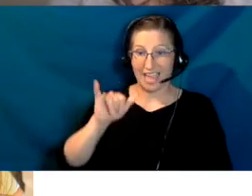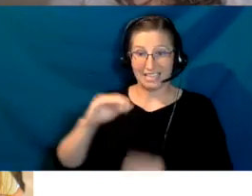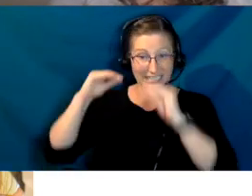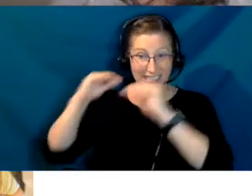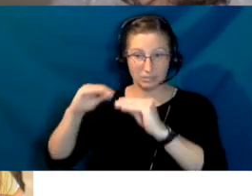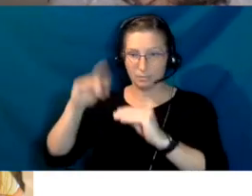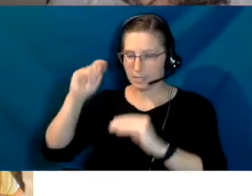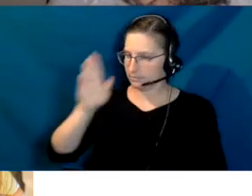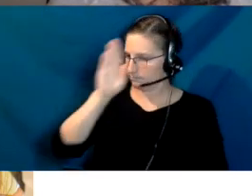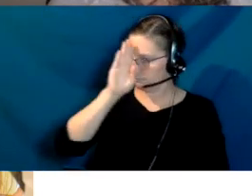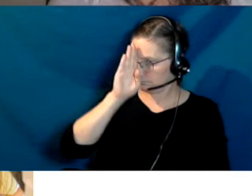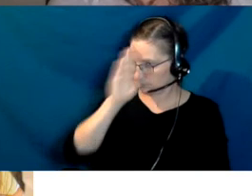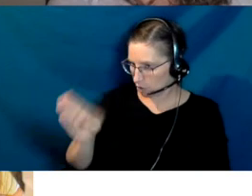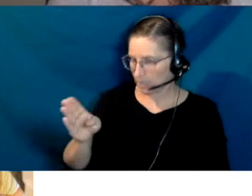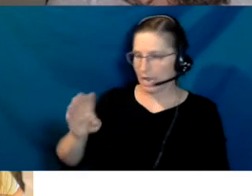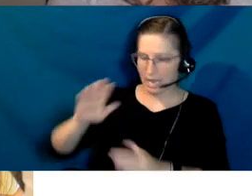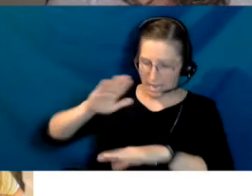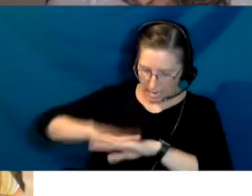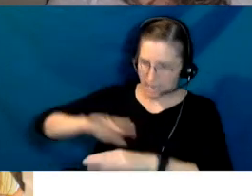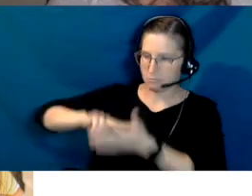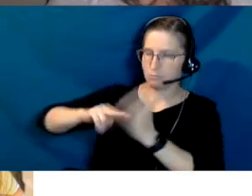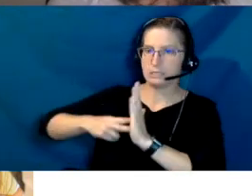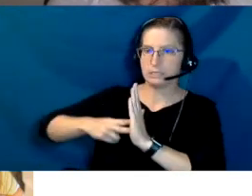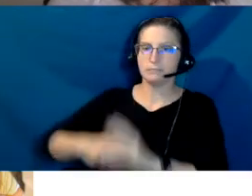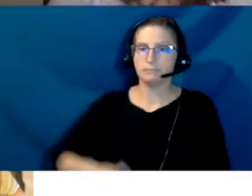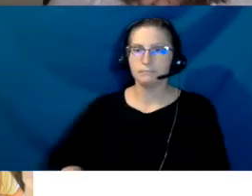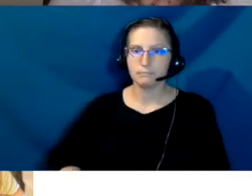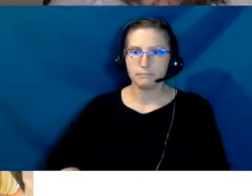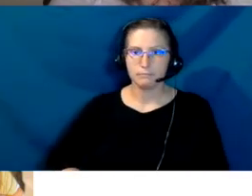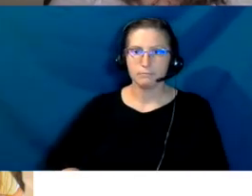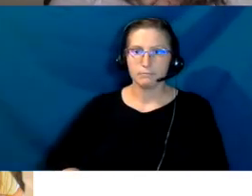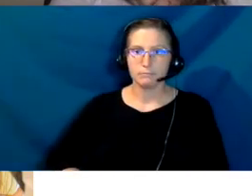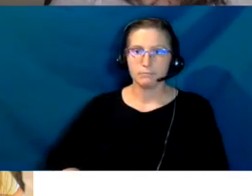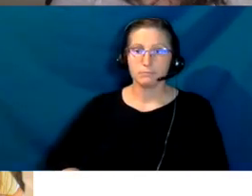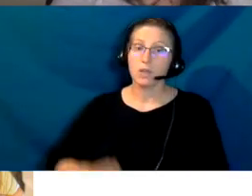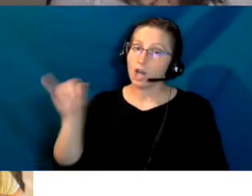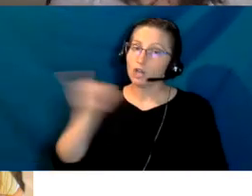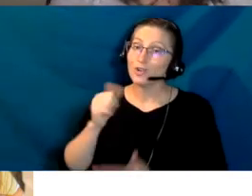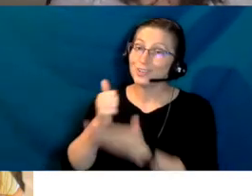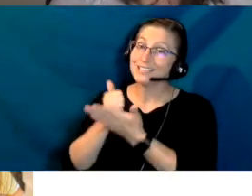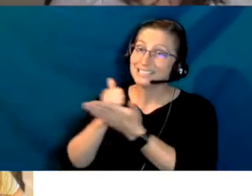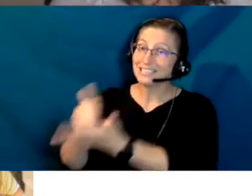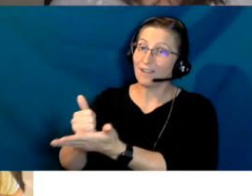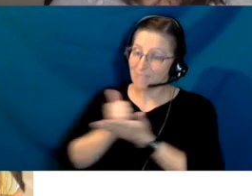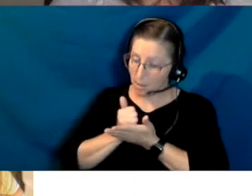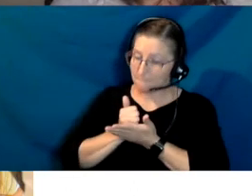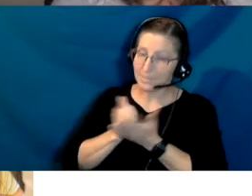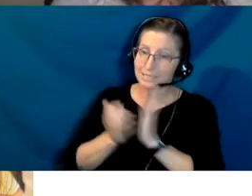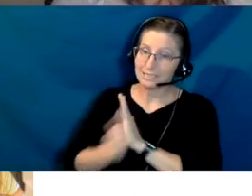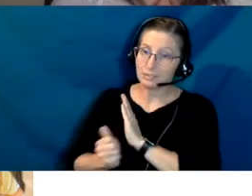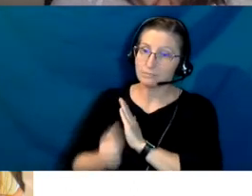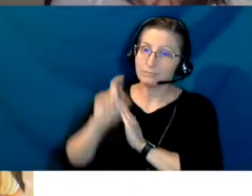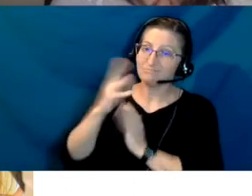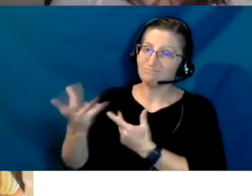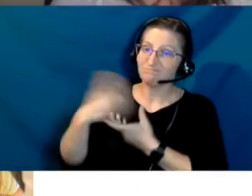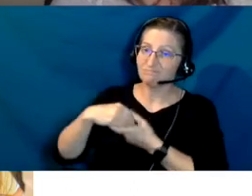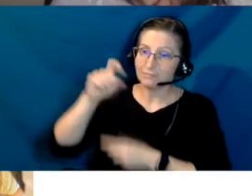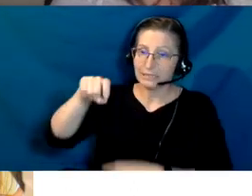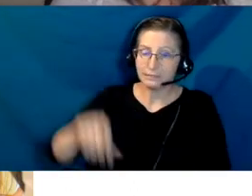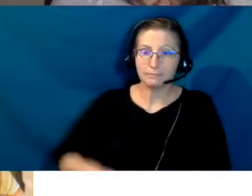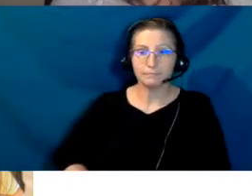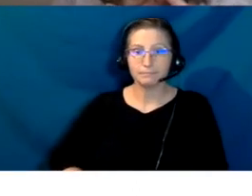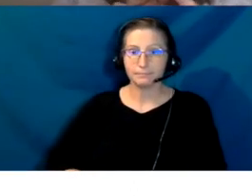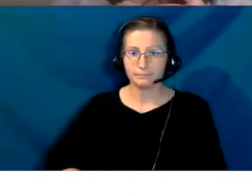purposeful manner. Additionally, self-help skills should be considered in there as well.